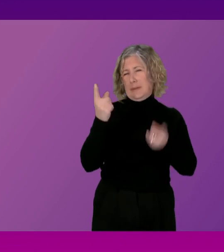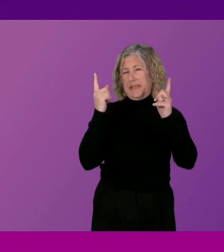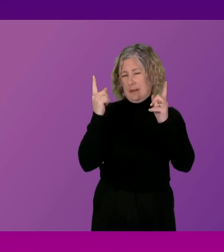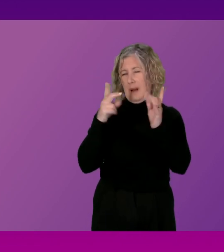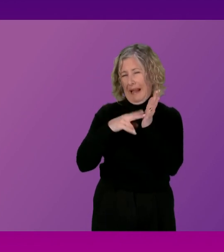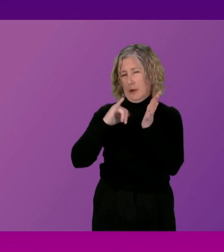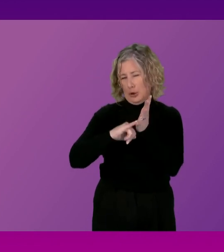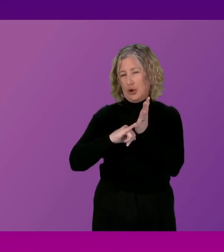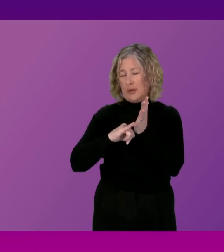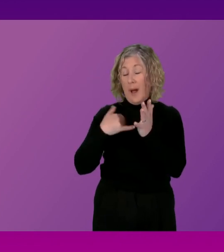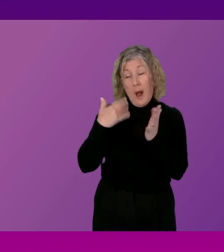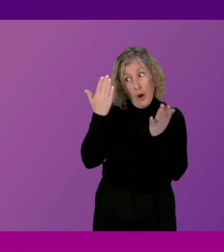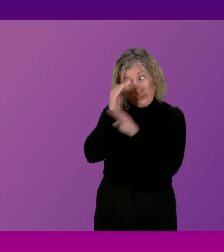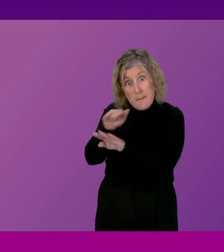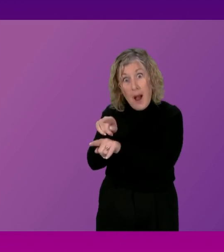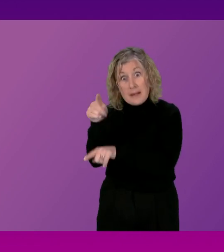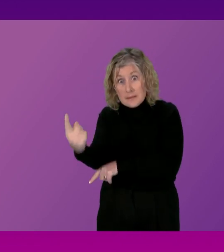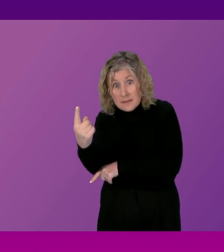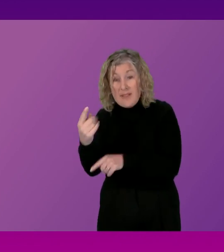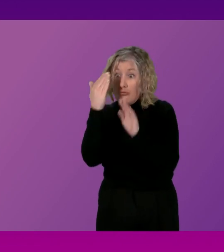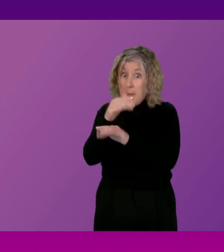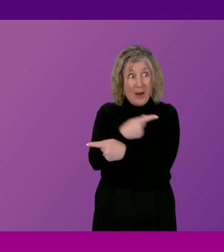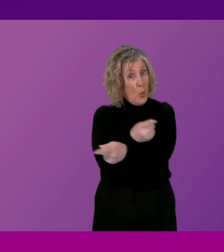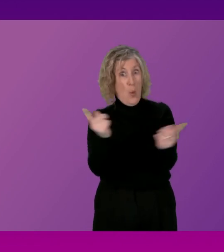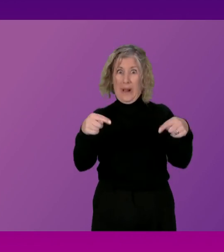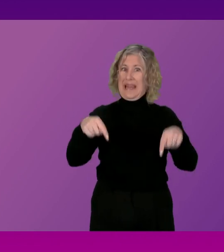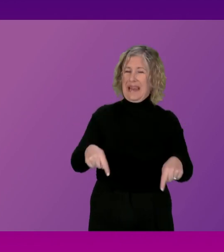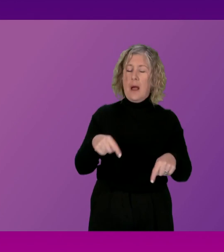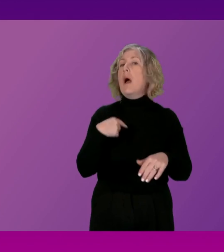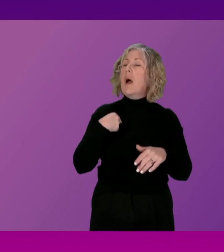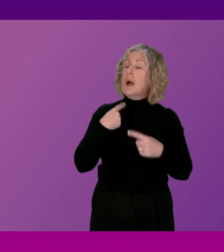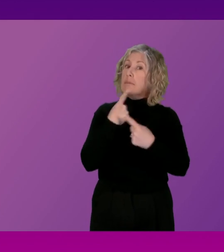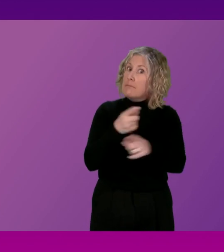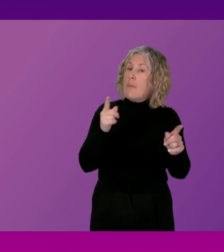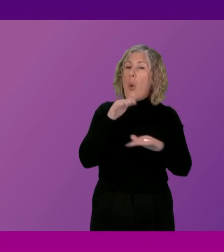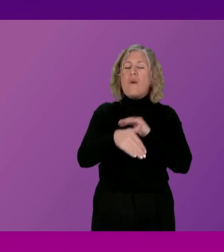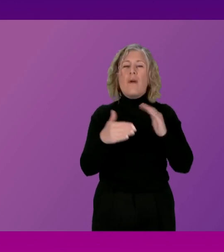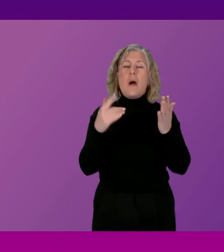chamber, that, in terms of accountability and transparency, Nicola Sturgeon stood up